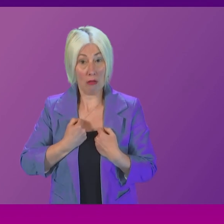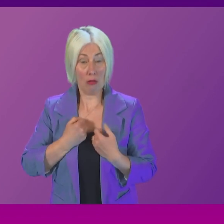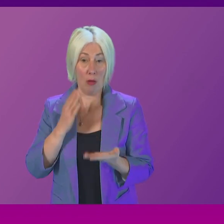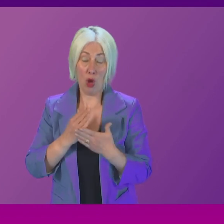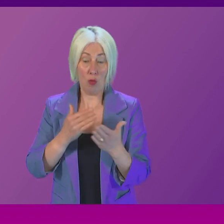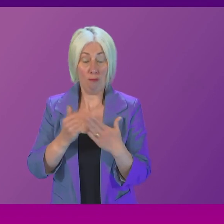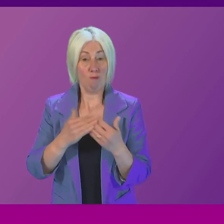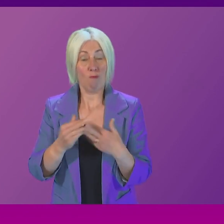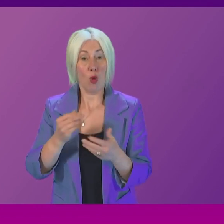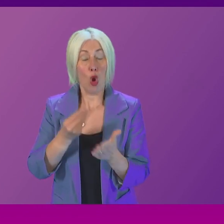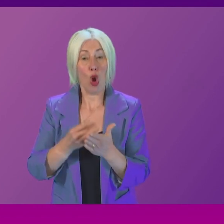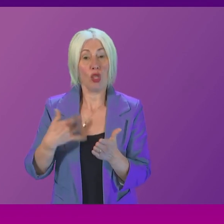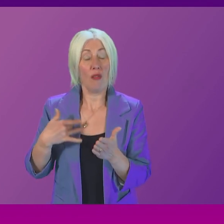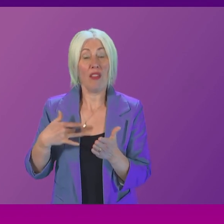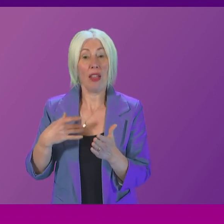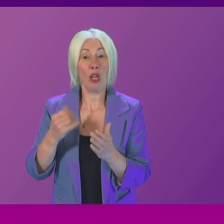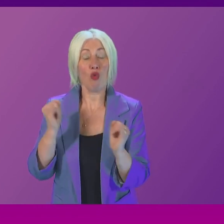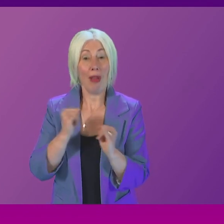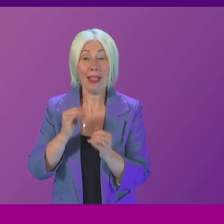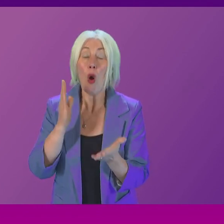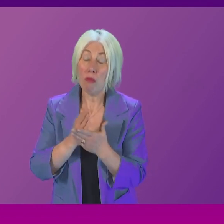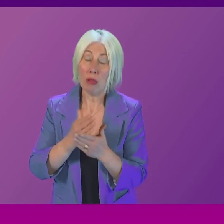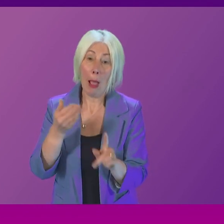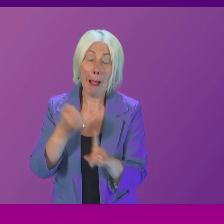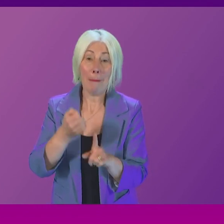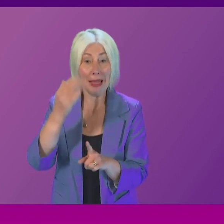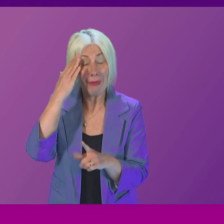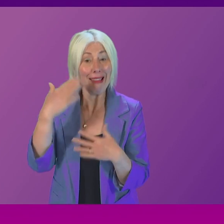crisis, which is having a mental health impact on many people across the country.